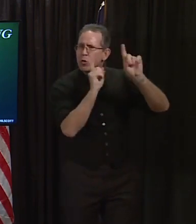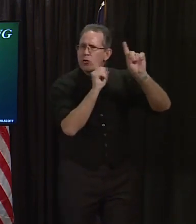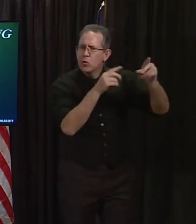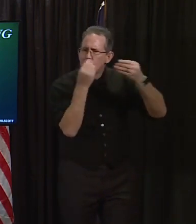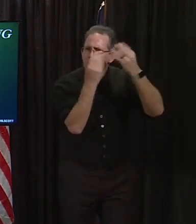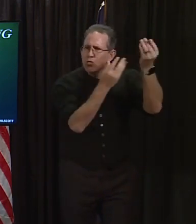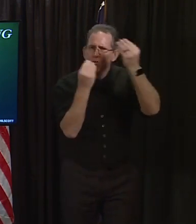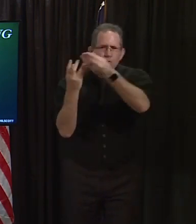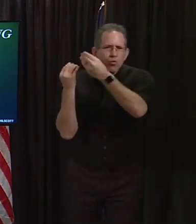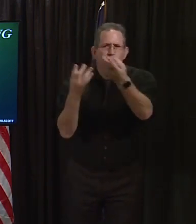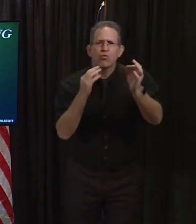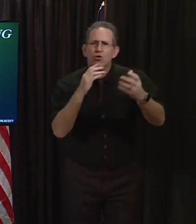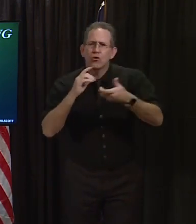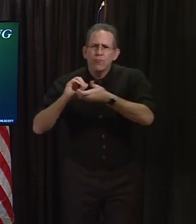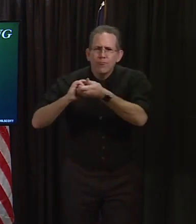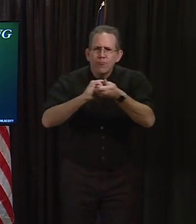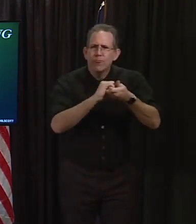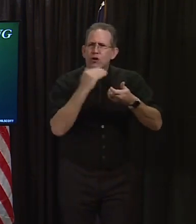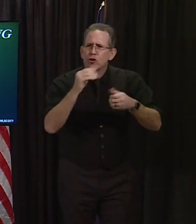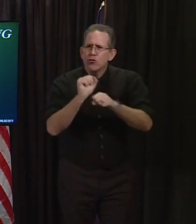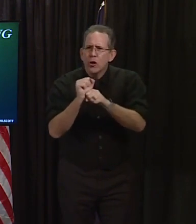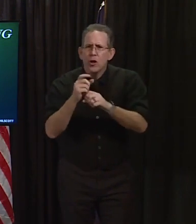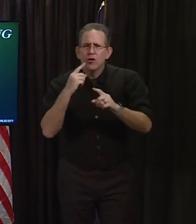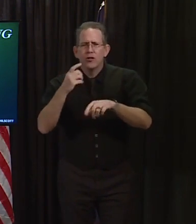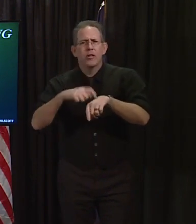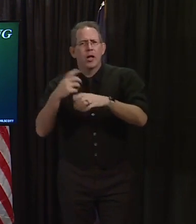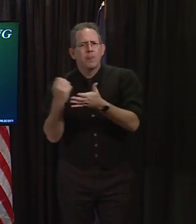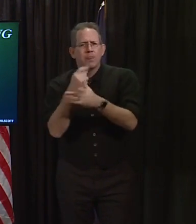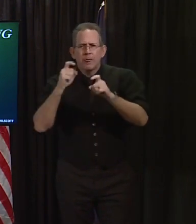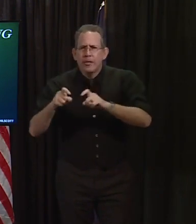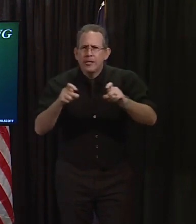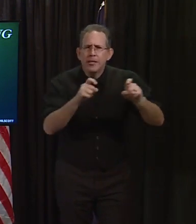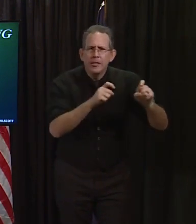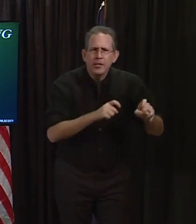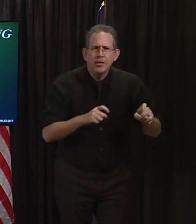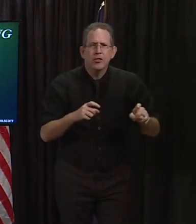environment. Please get a test. If you're symptomatic, you're a close